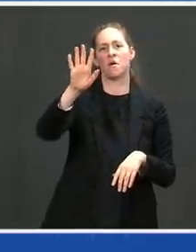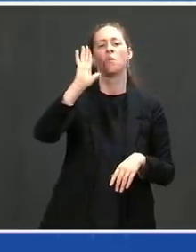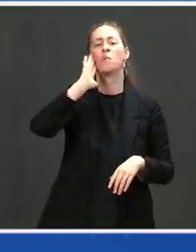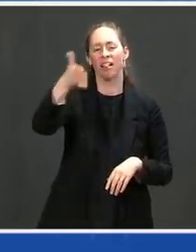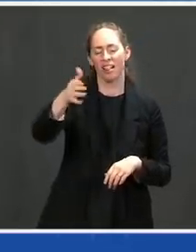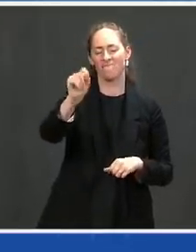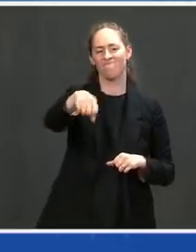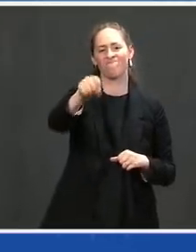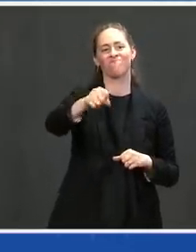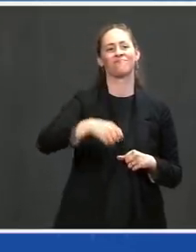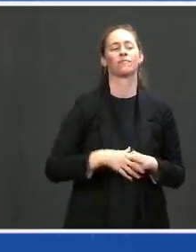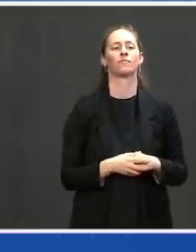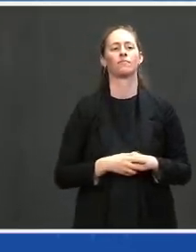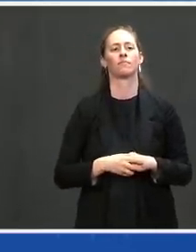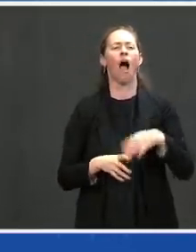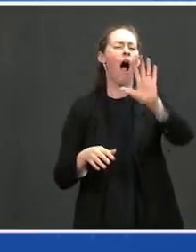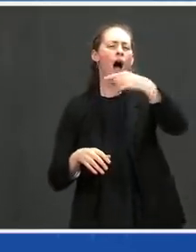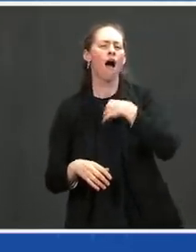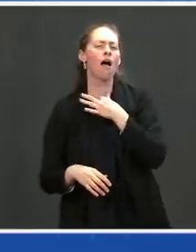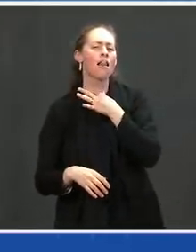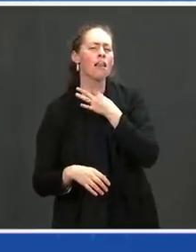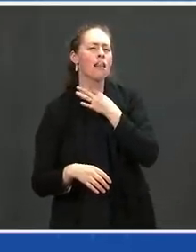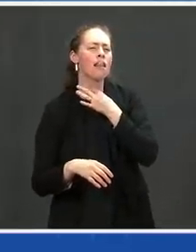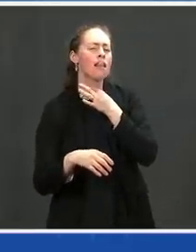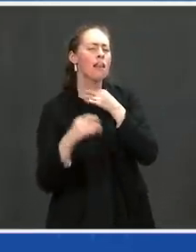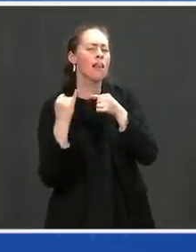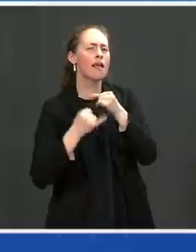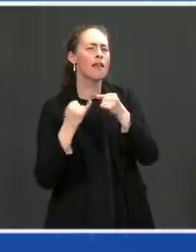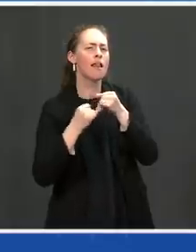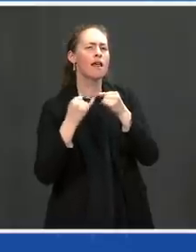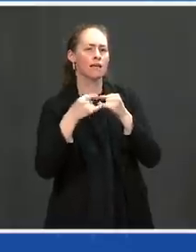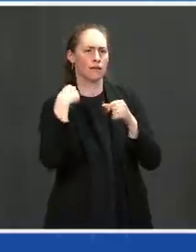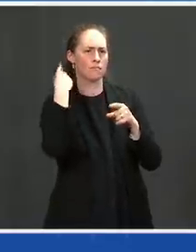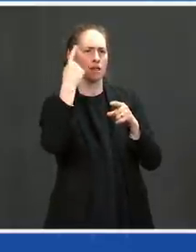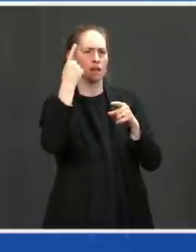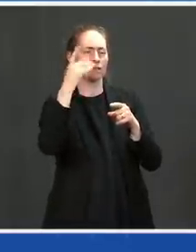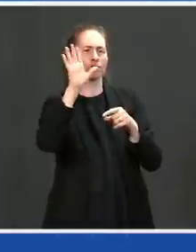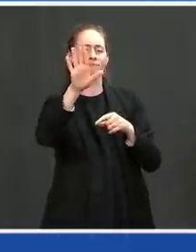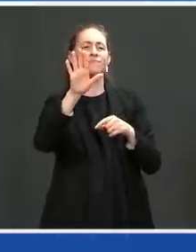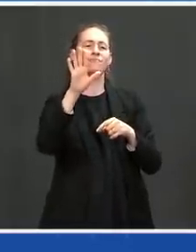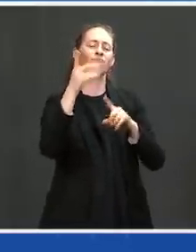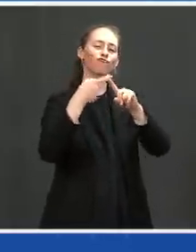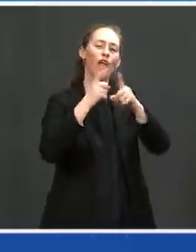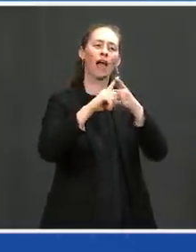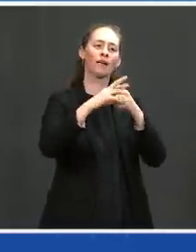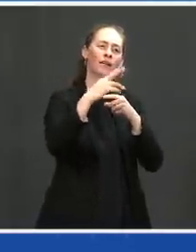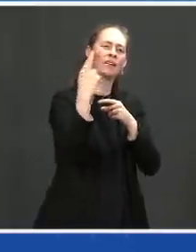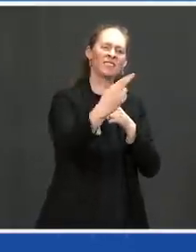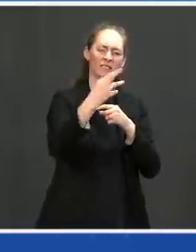Your old friend, Mitch McConnell, says you have only spoken to each other once since you took office